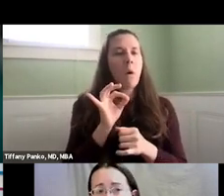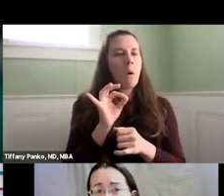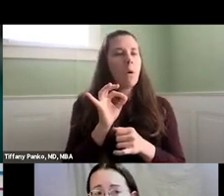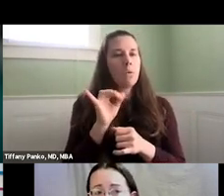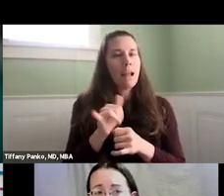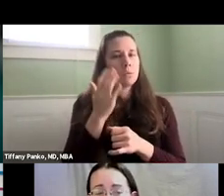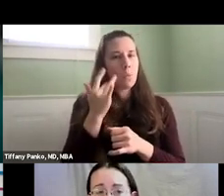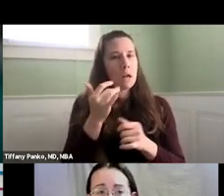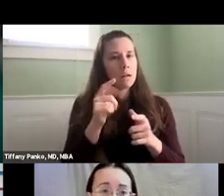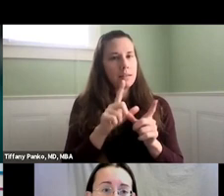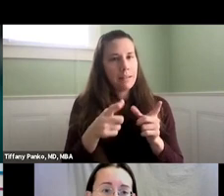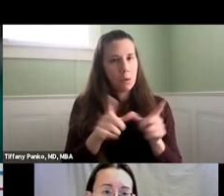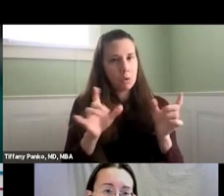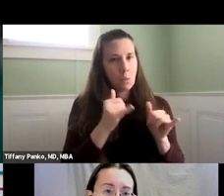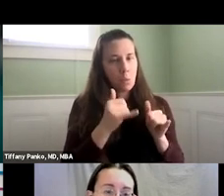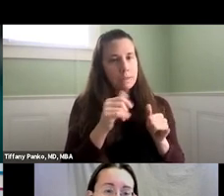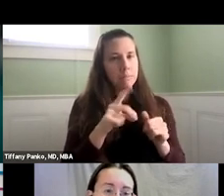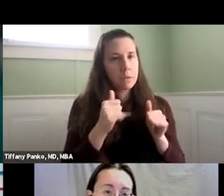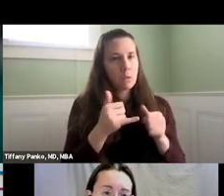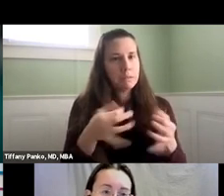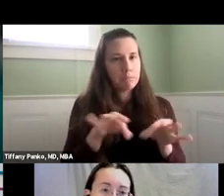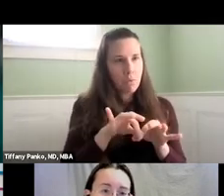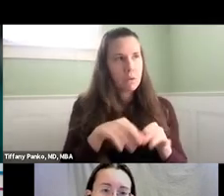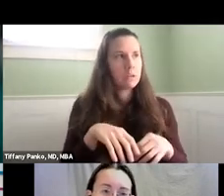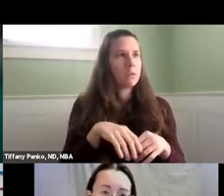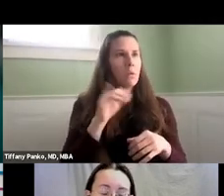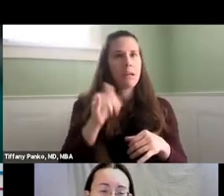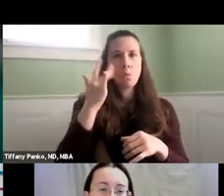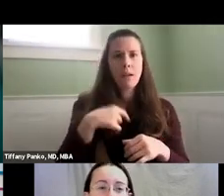and at the end they are given an interpreter so that they’re able to have access to that